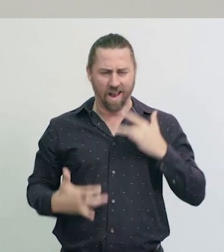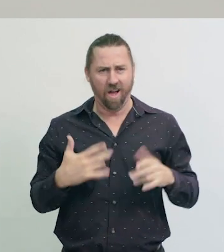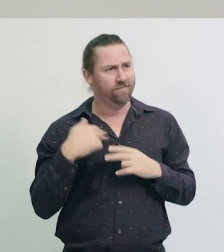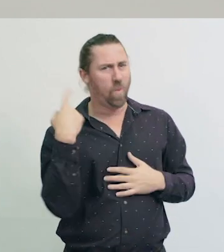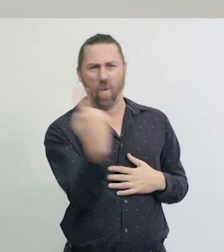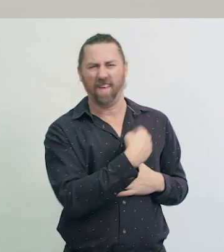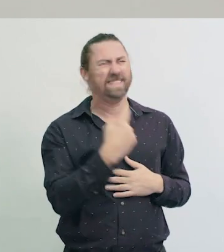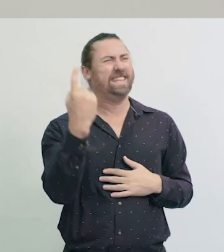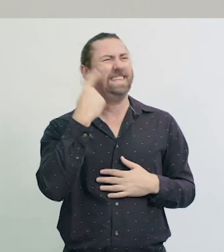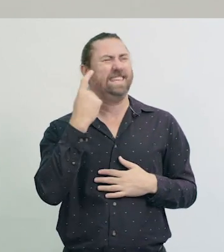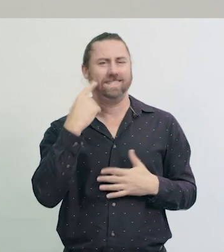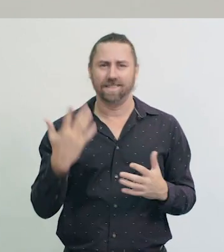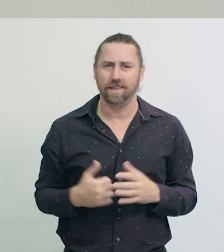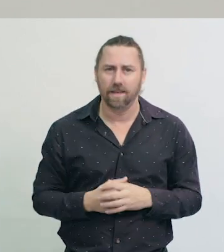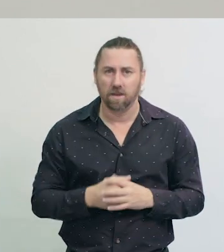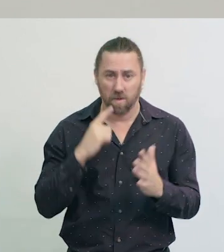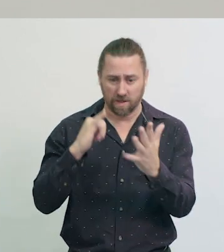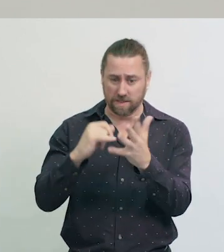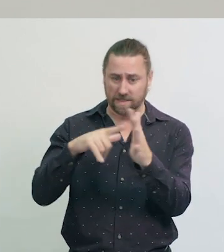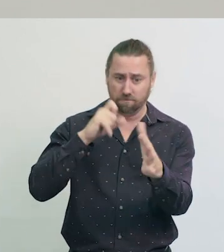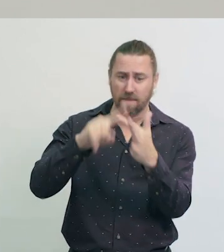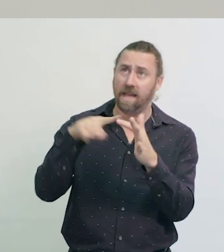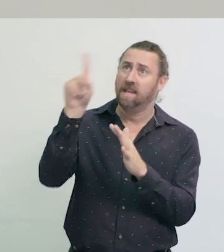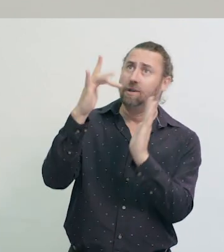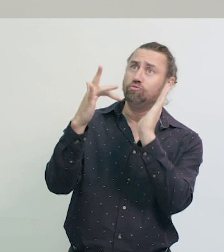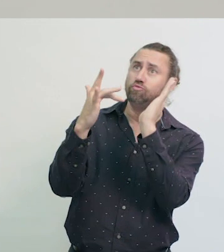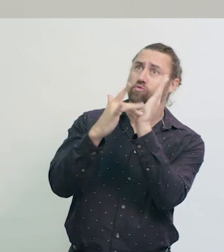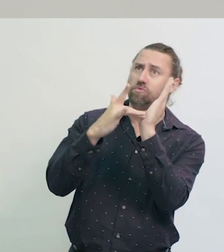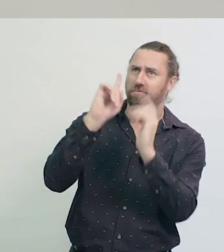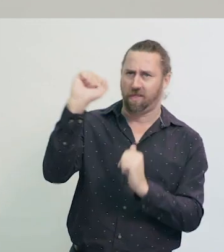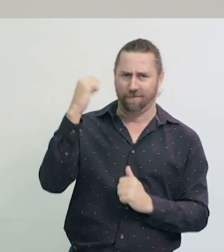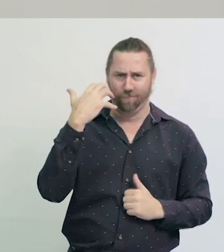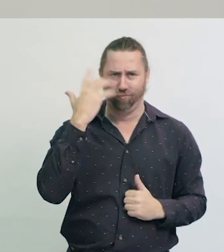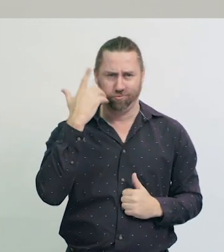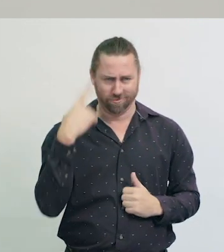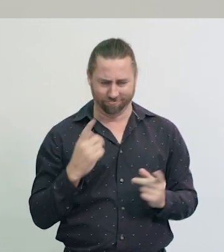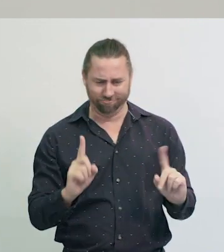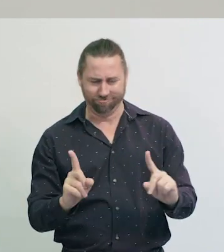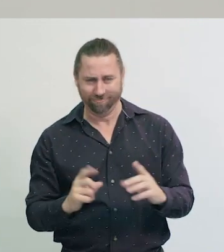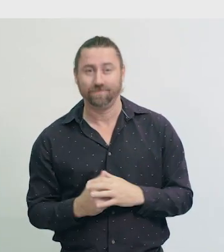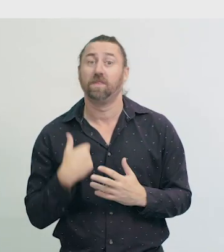I wonder what the future of space technology will hold. Okay. Let's recap what we've learned today.